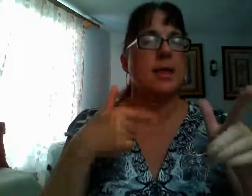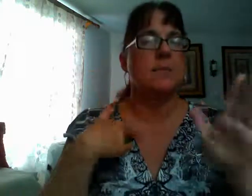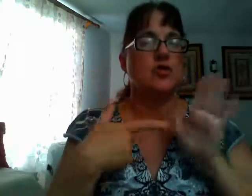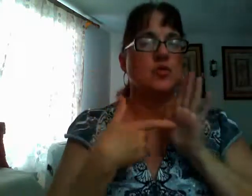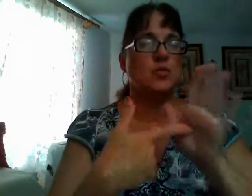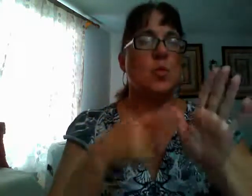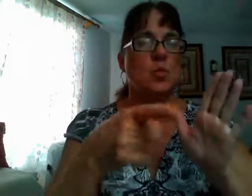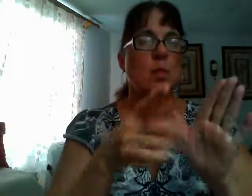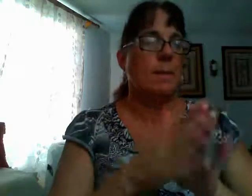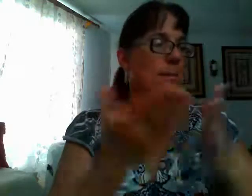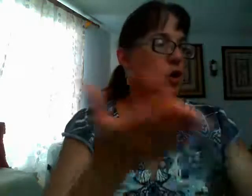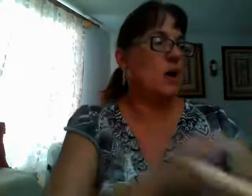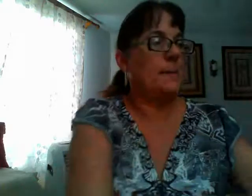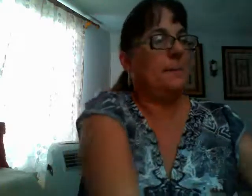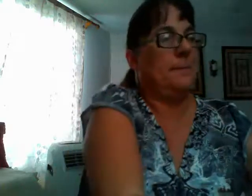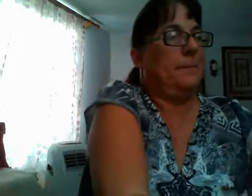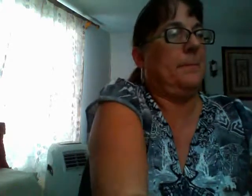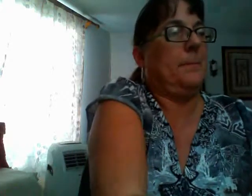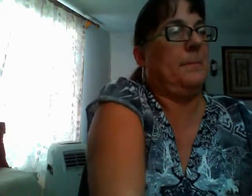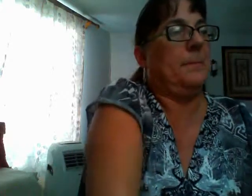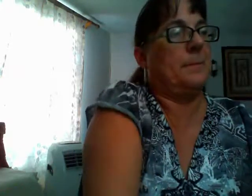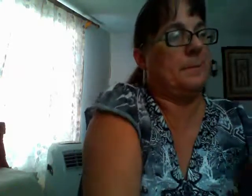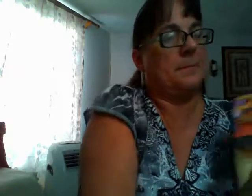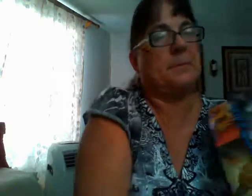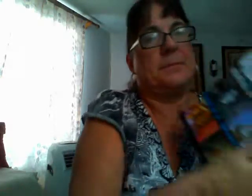Let me show you the book.